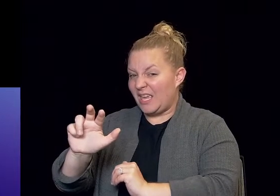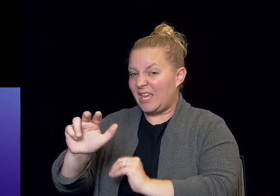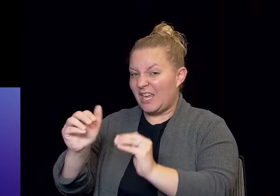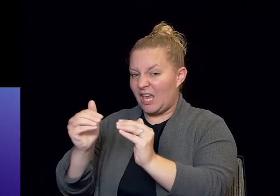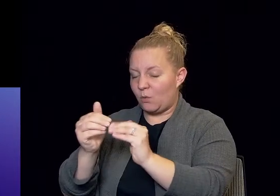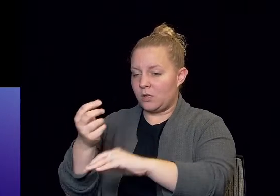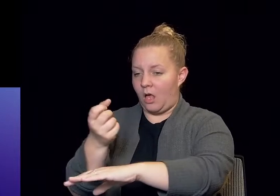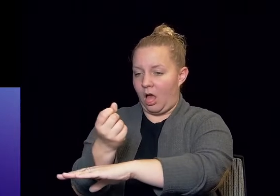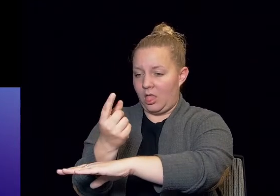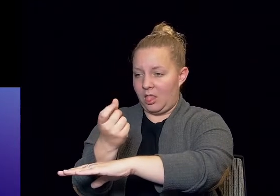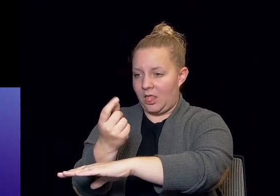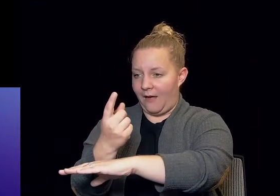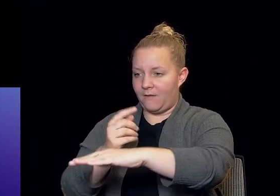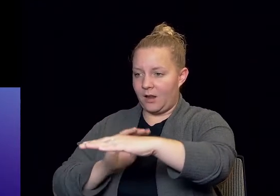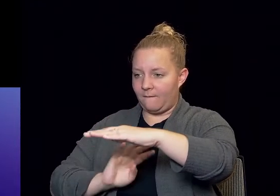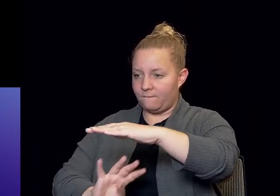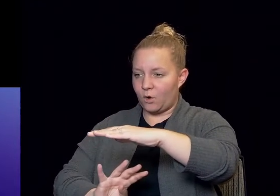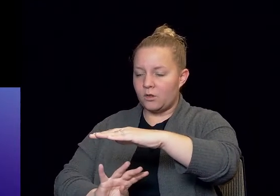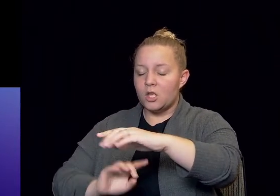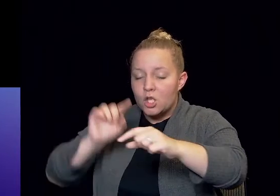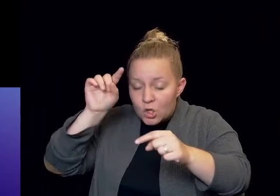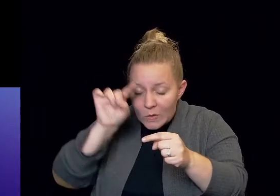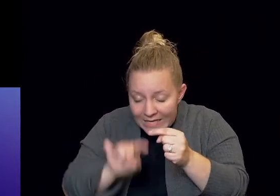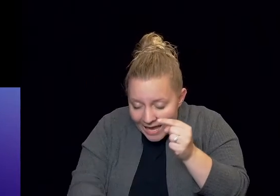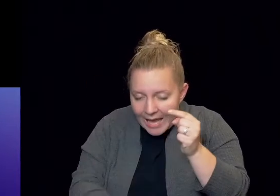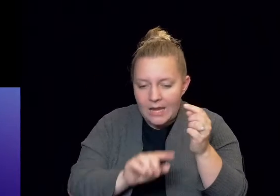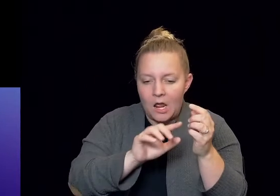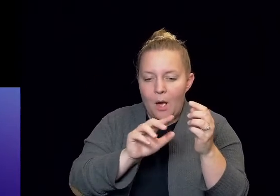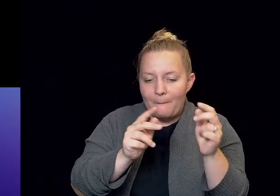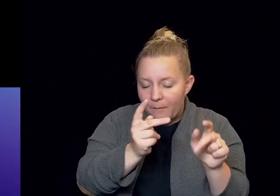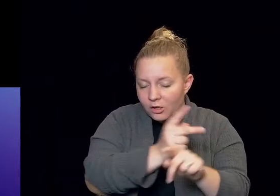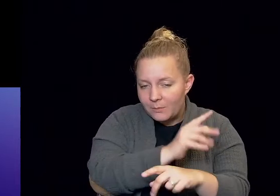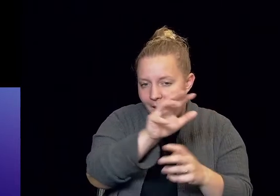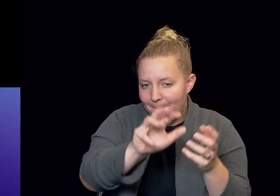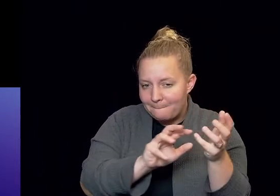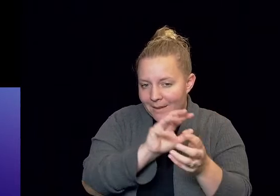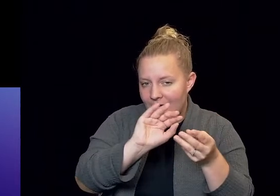repeat, you cannot multiply mixed numbers. You have to turn them into improper fractions